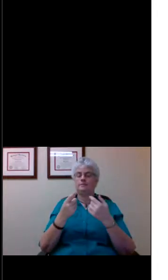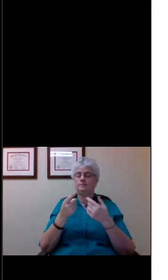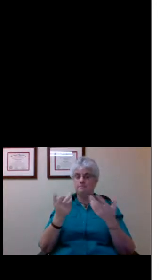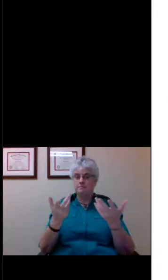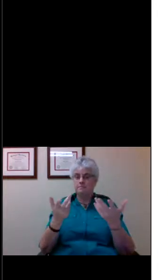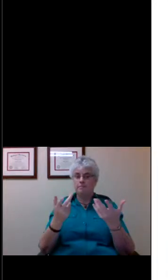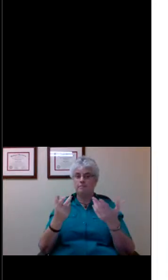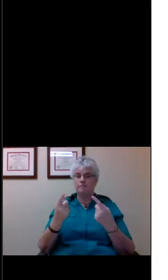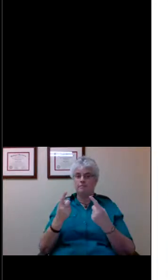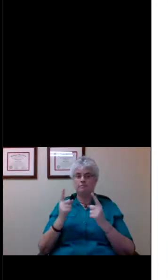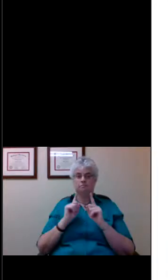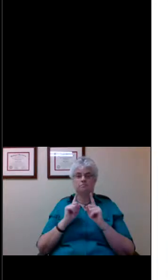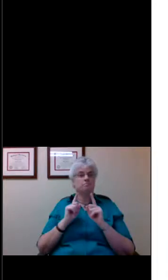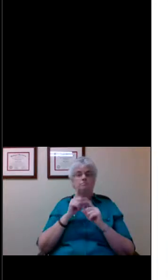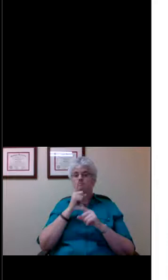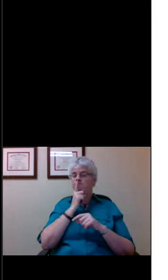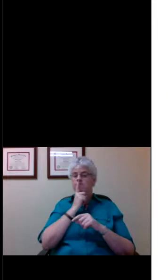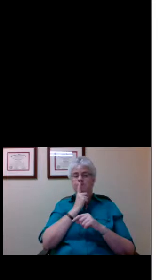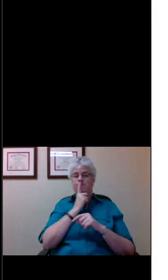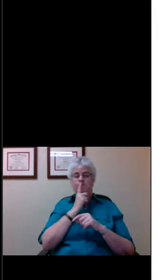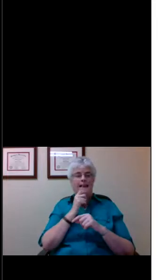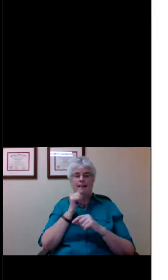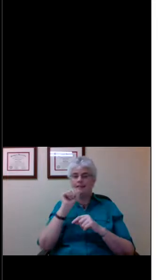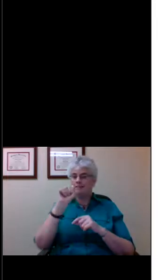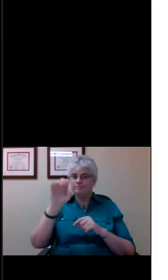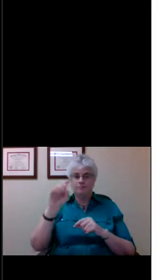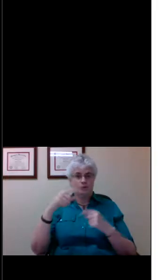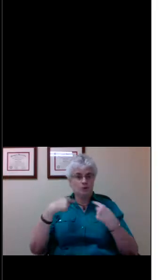kind of evaluated how they would interact with me.